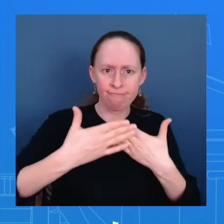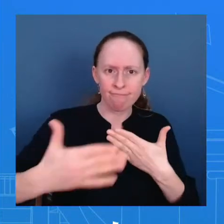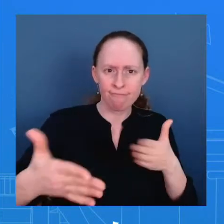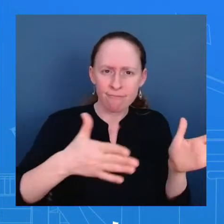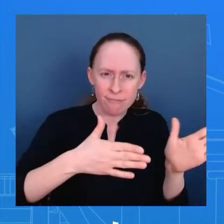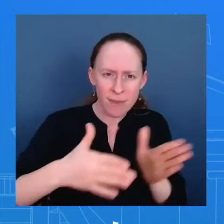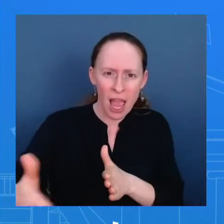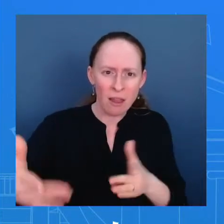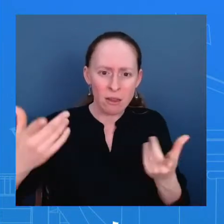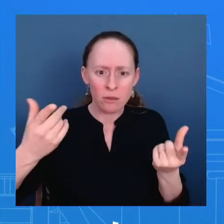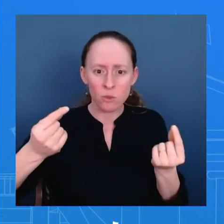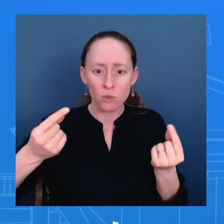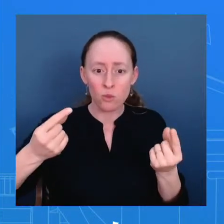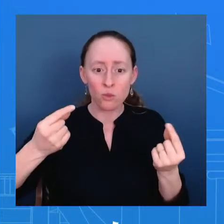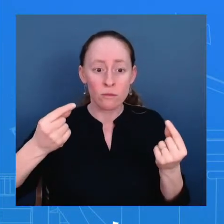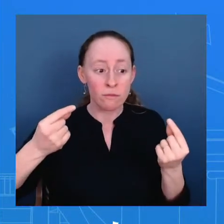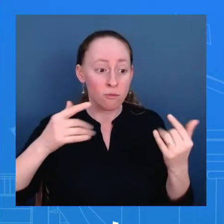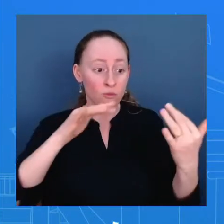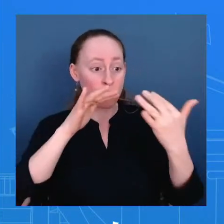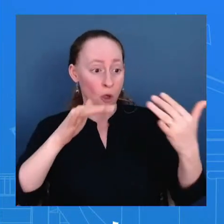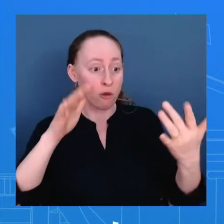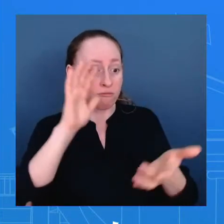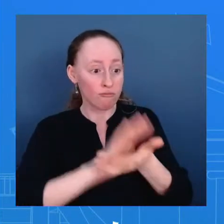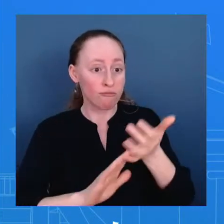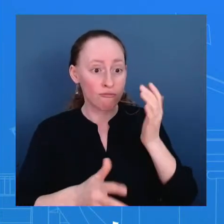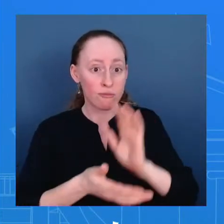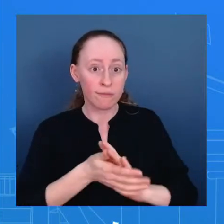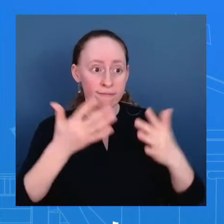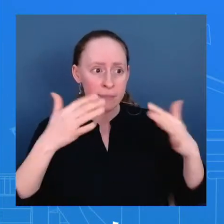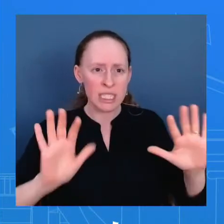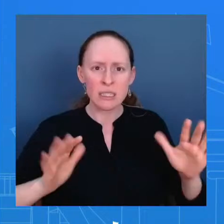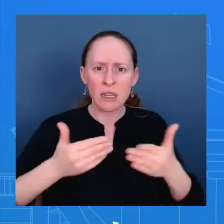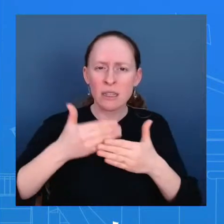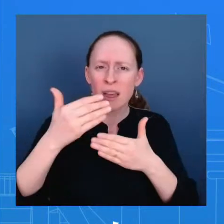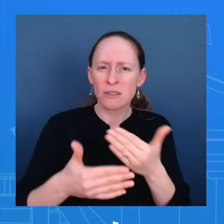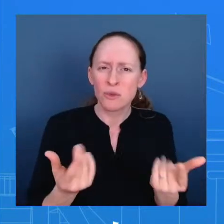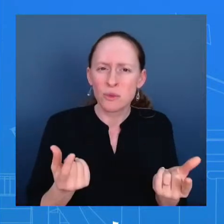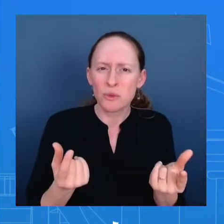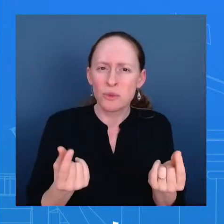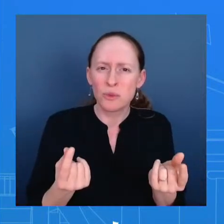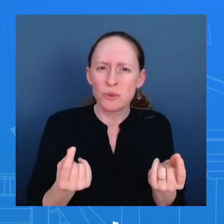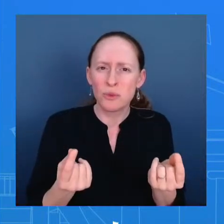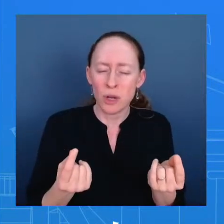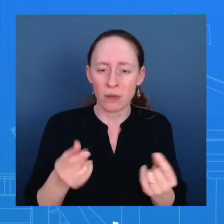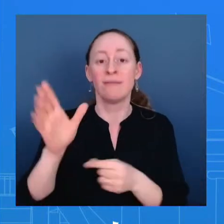As you just stated in your question to me, Jake Sullivan, our National Security Advisor, was very clear about this very recently.